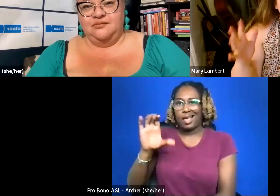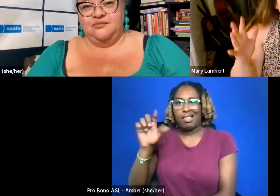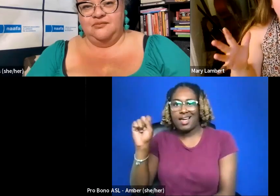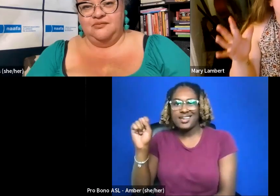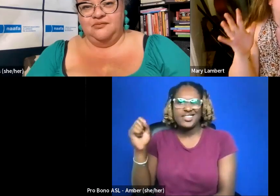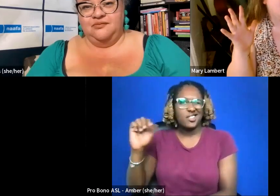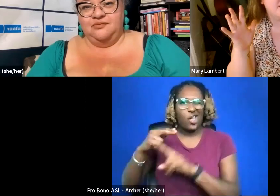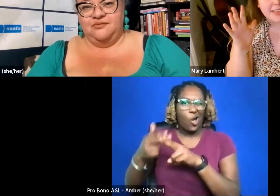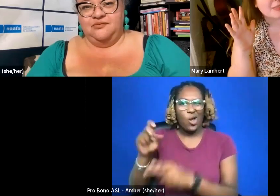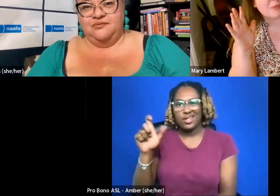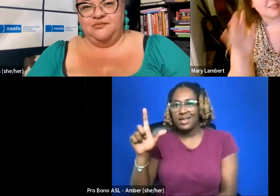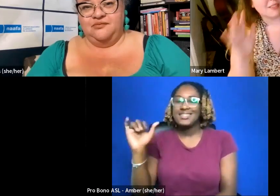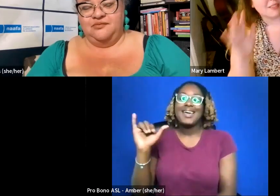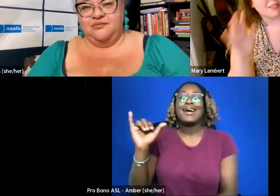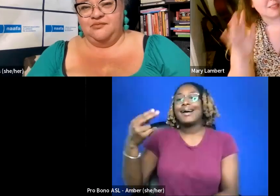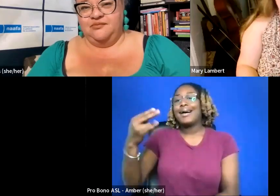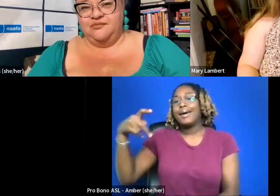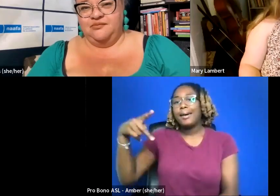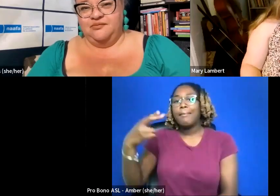It's a hip hop like thing that happens.